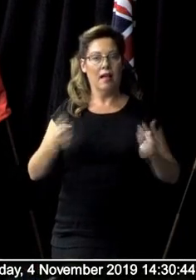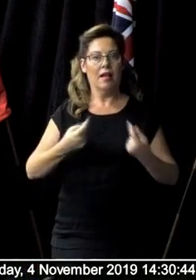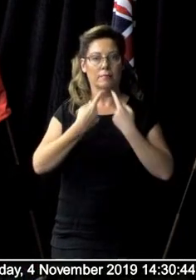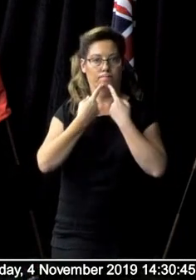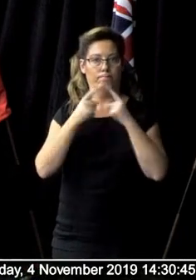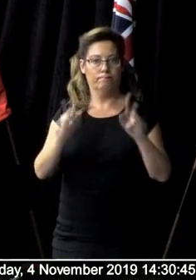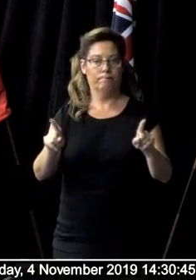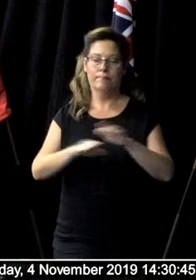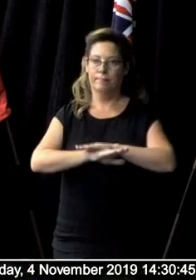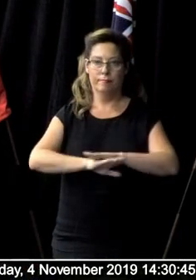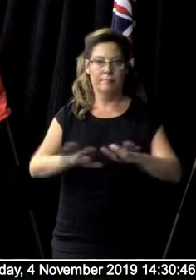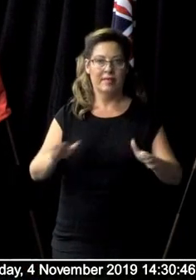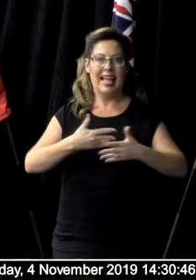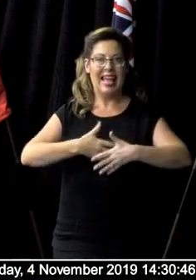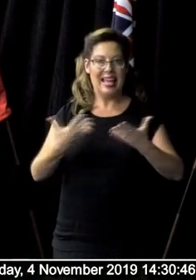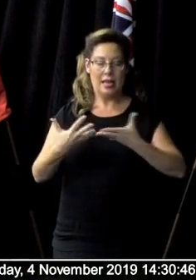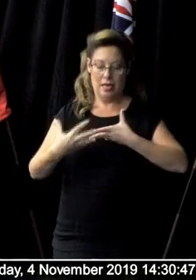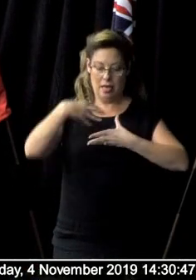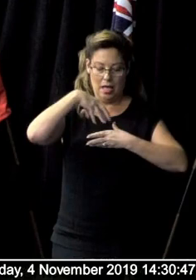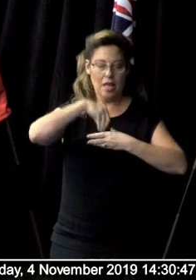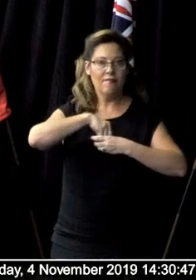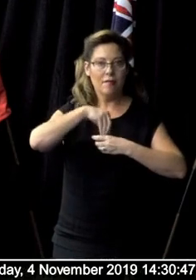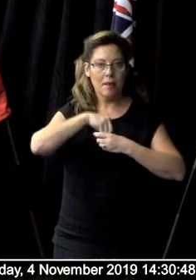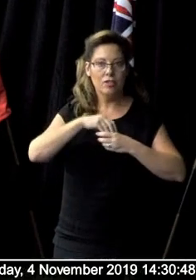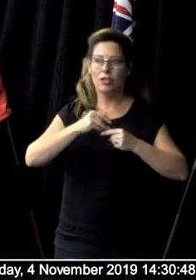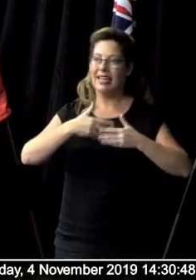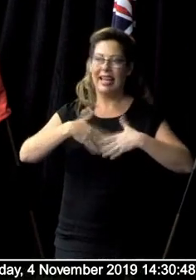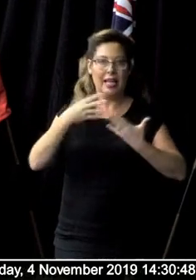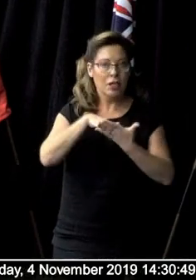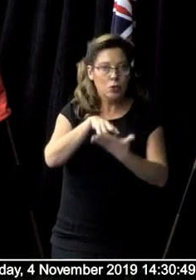the current or former students of the education system in Queensland.